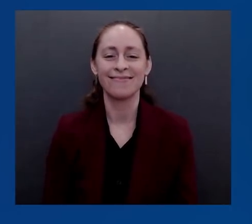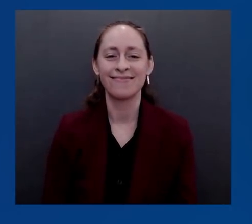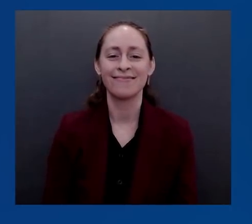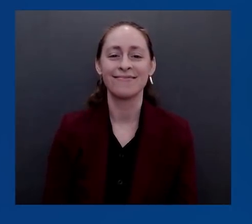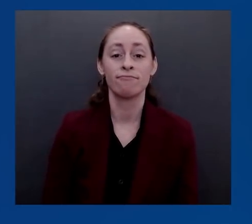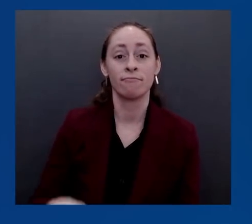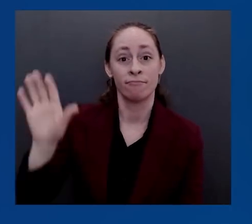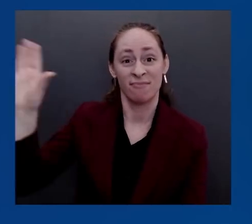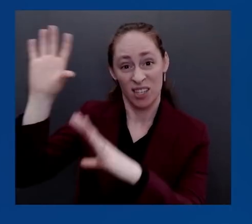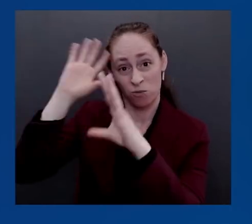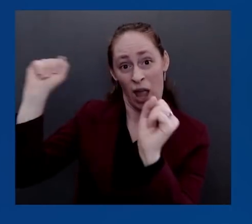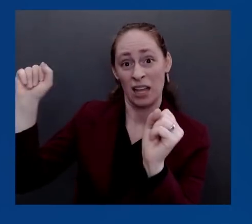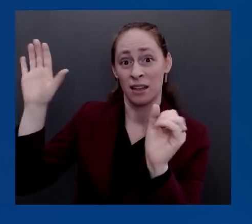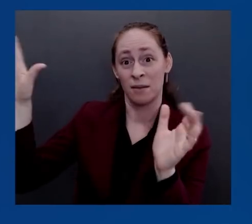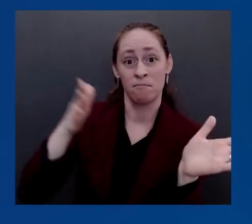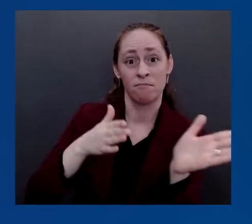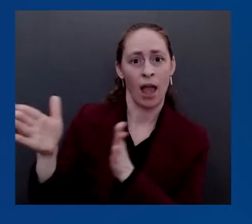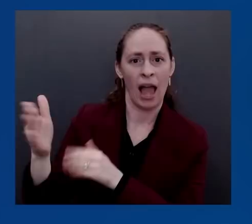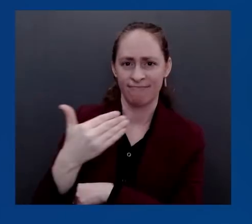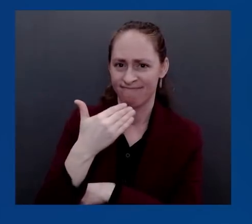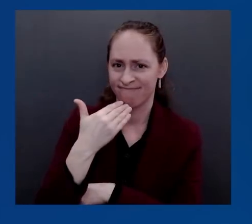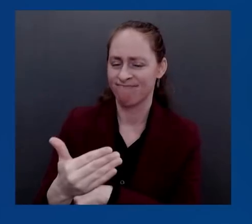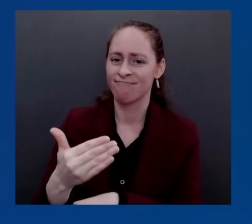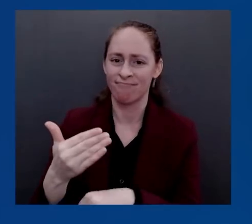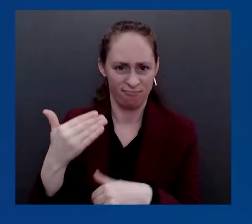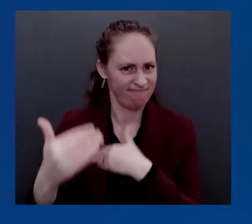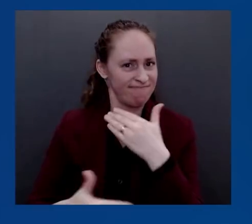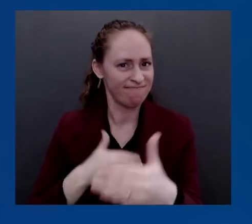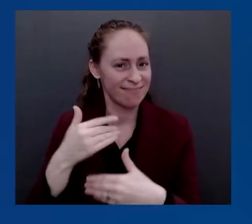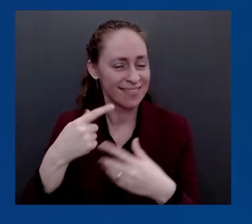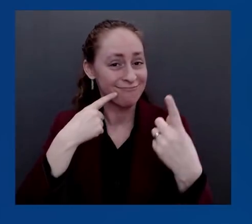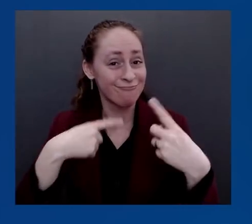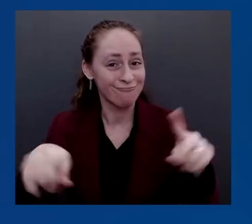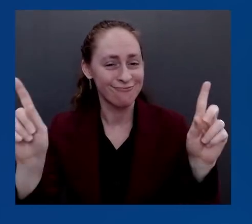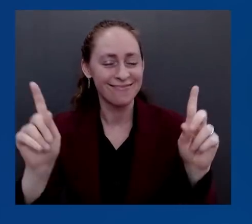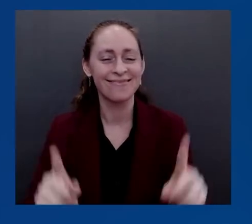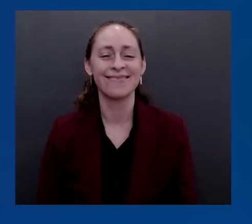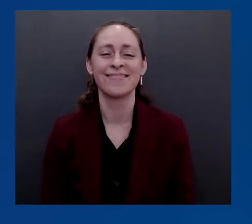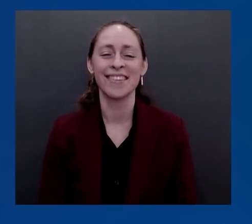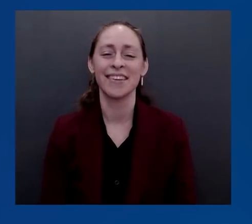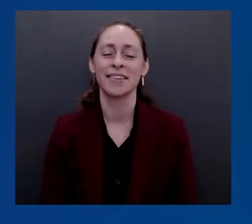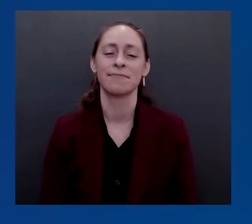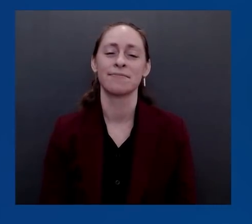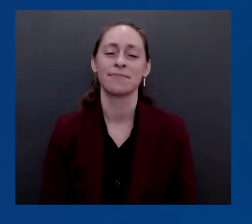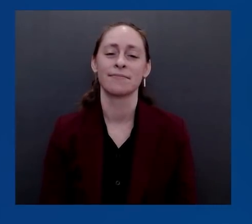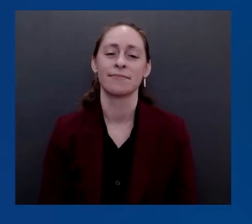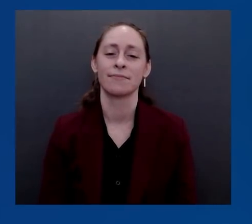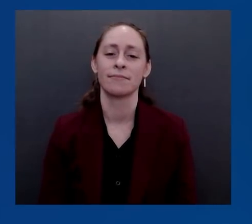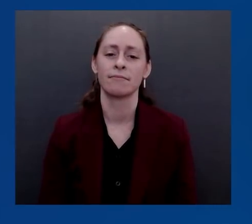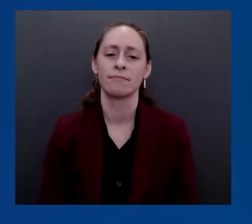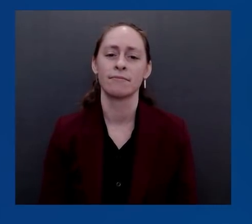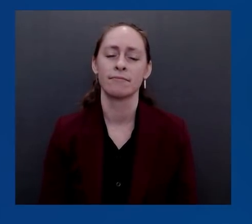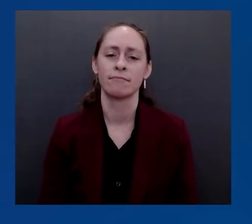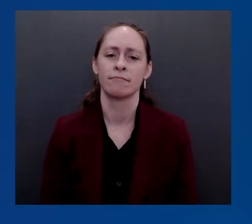by our deliberate and thorough approach to planning for the future. With that, let me turn it to Dr. Tom Inglesby,